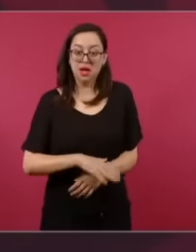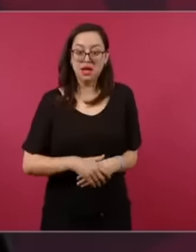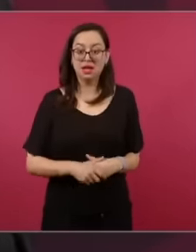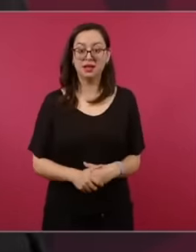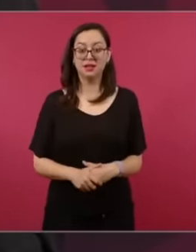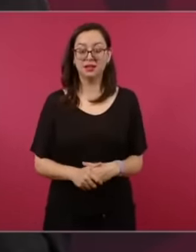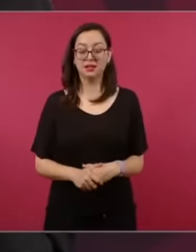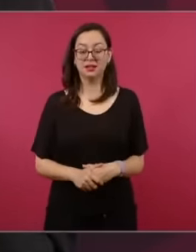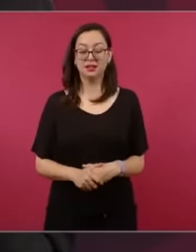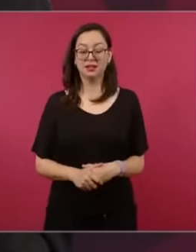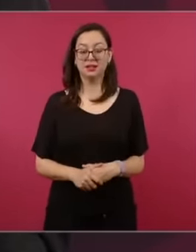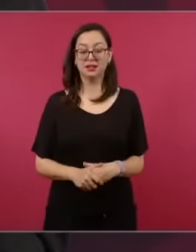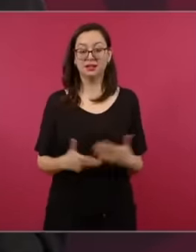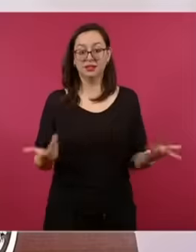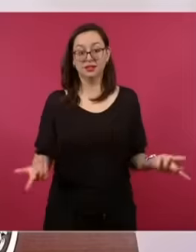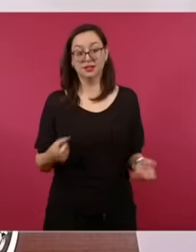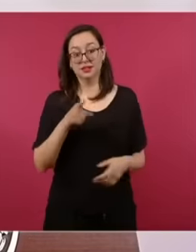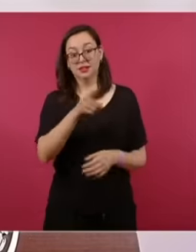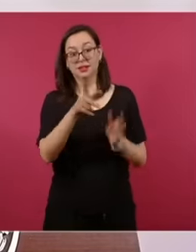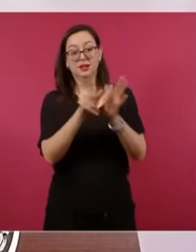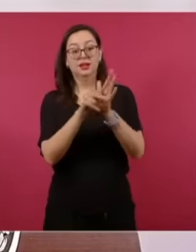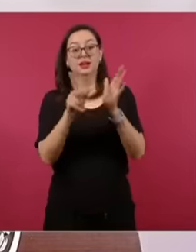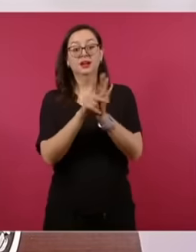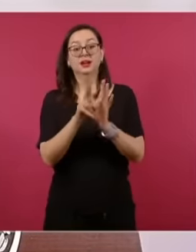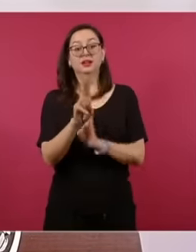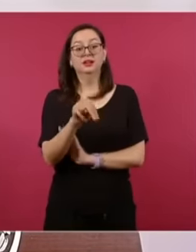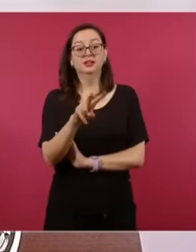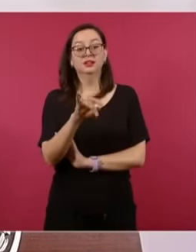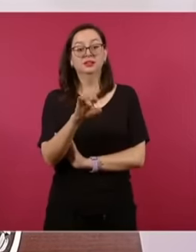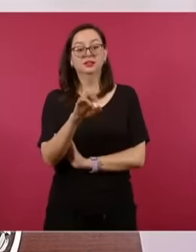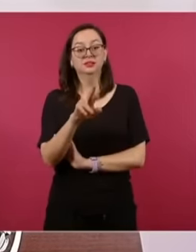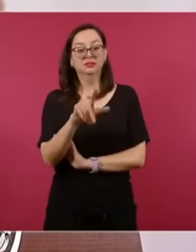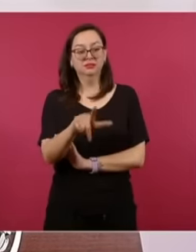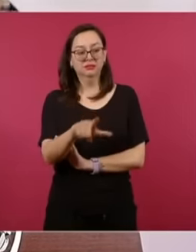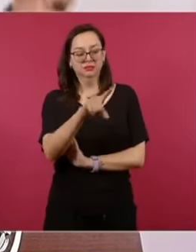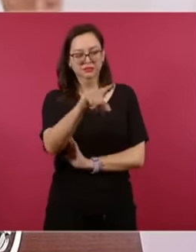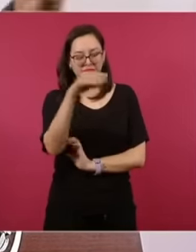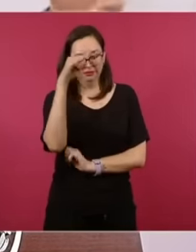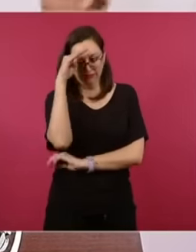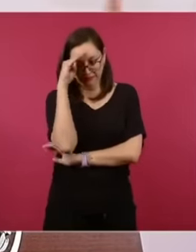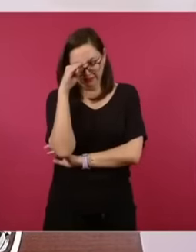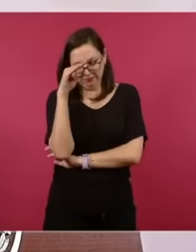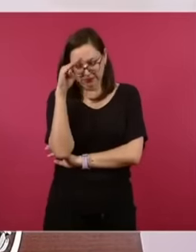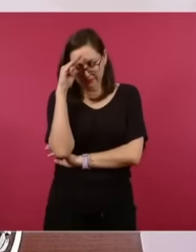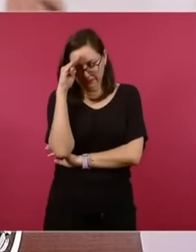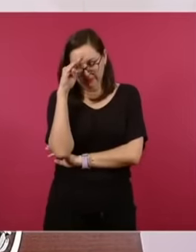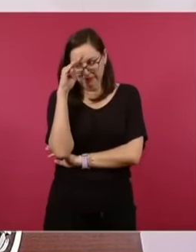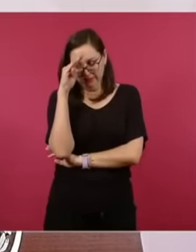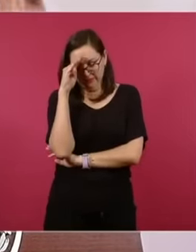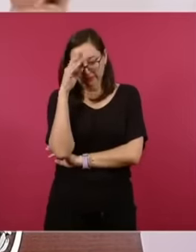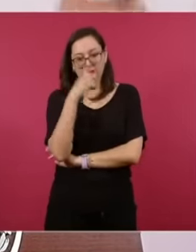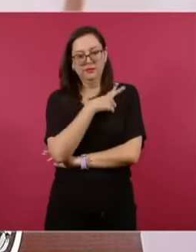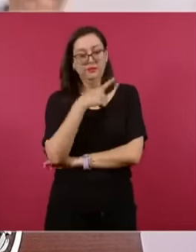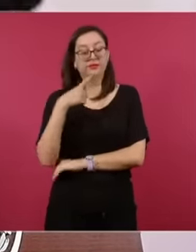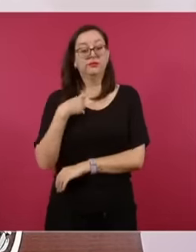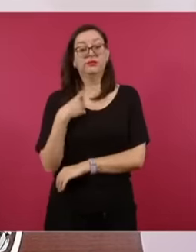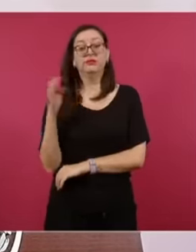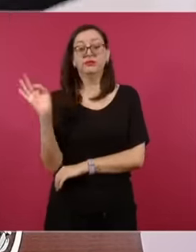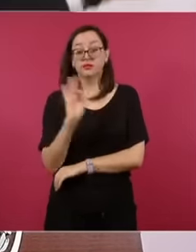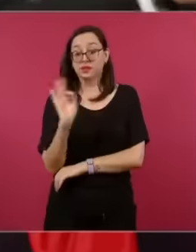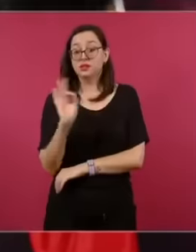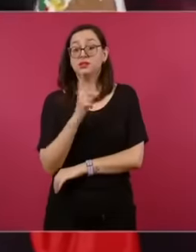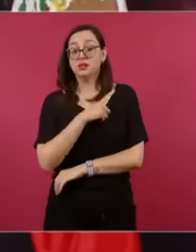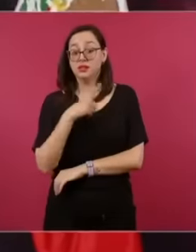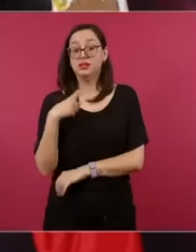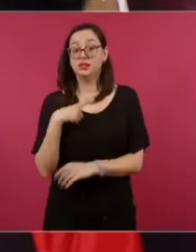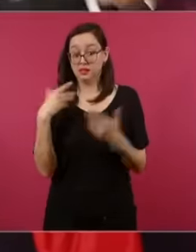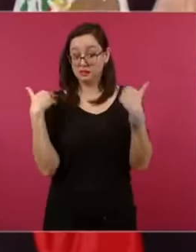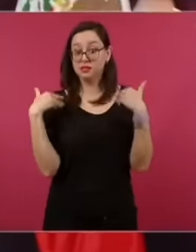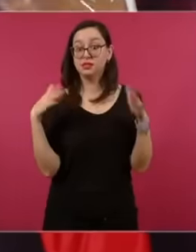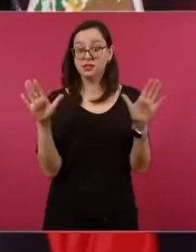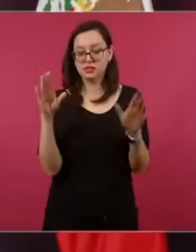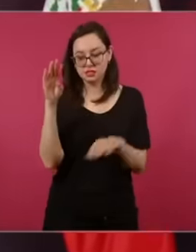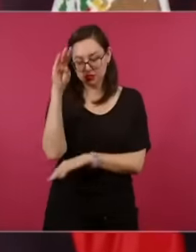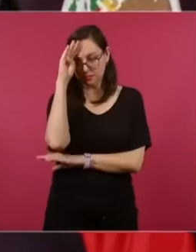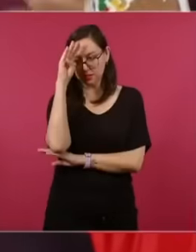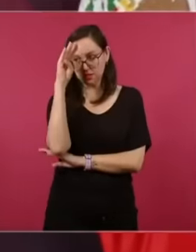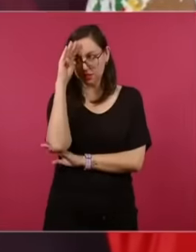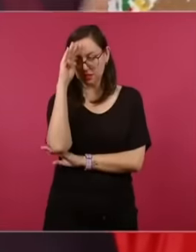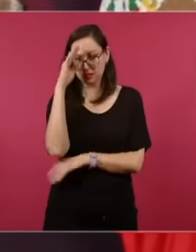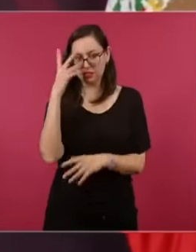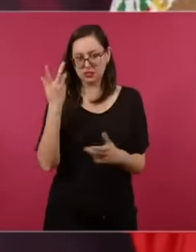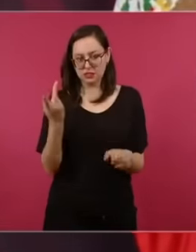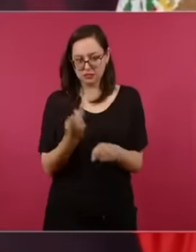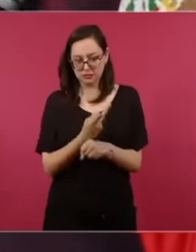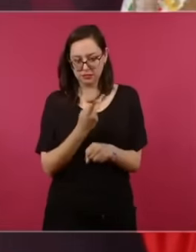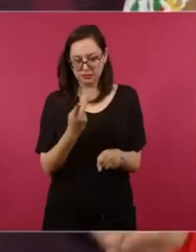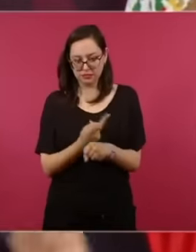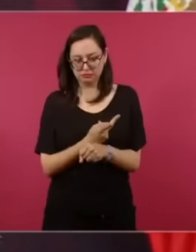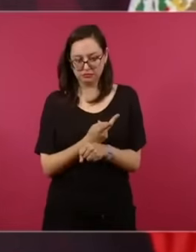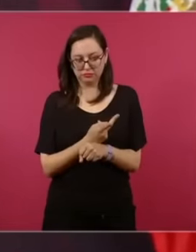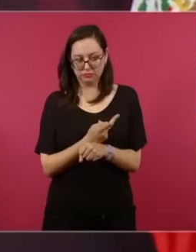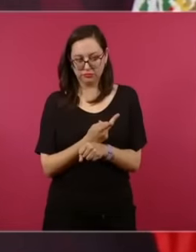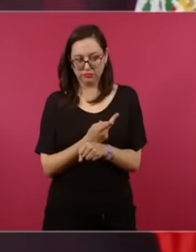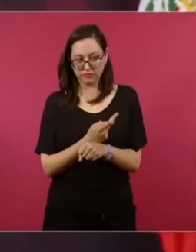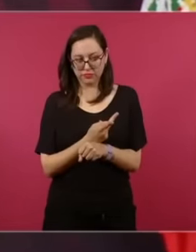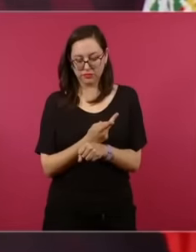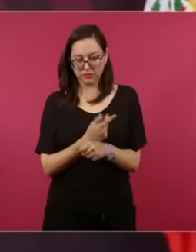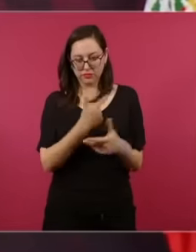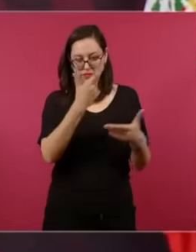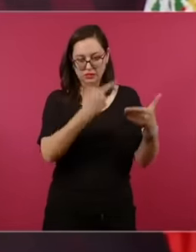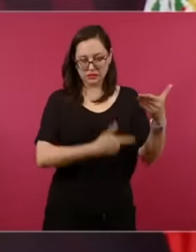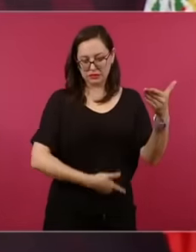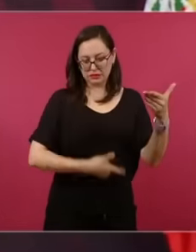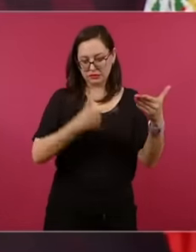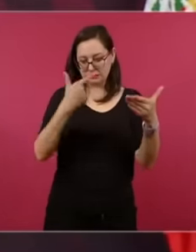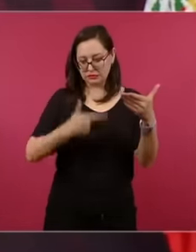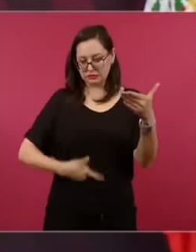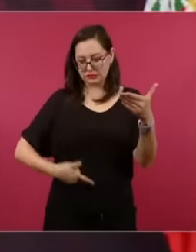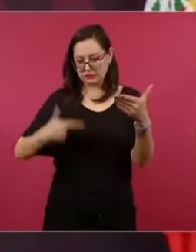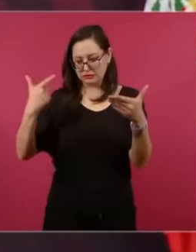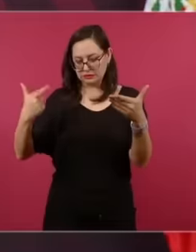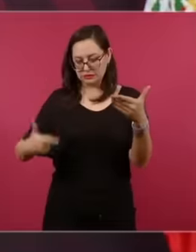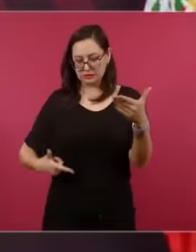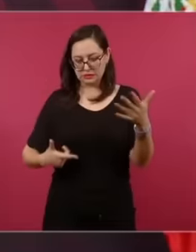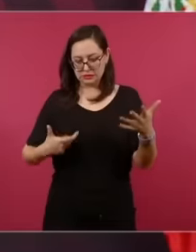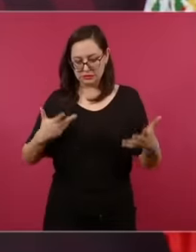universal is thinking that that is what eh corresponds speaking returning to the